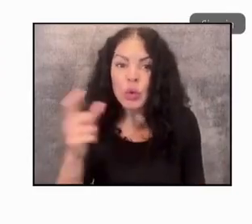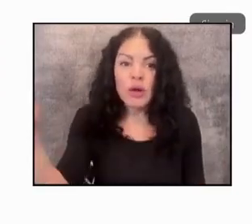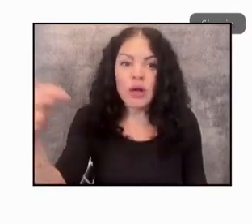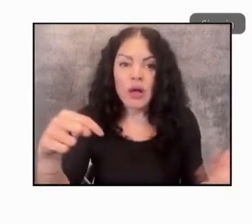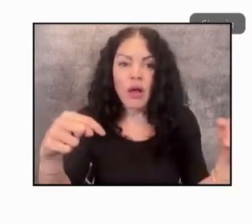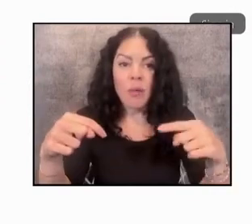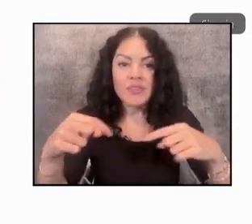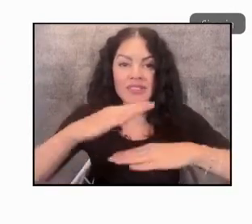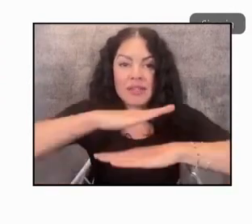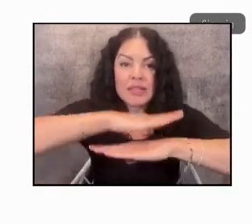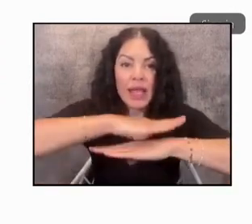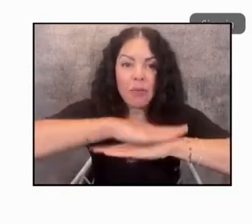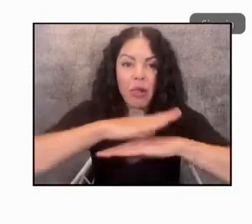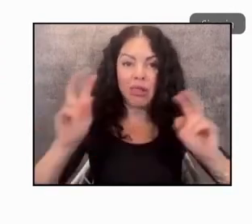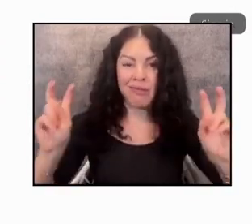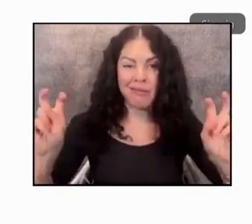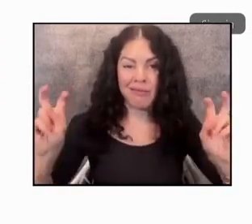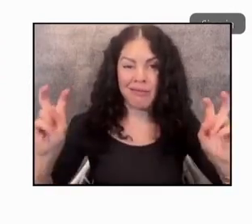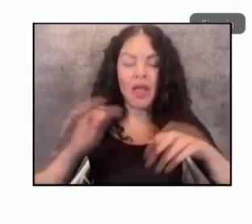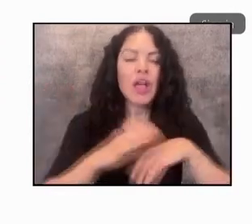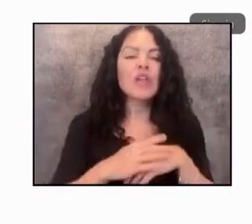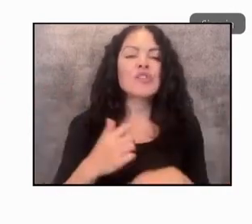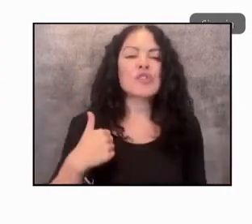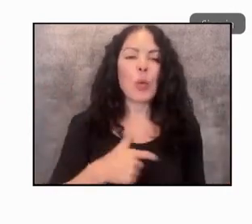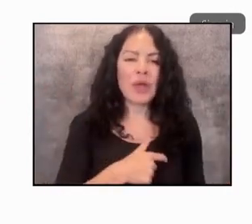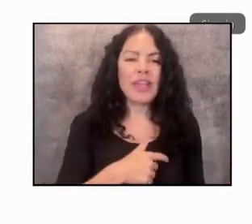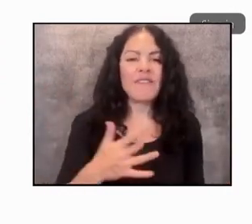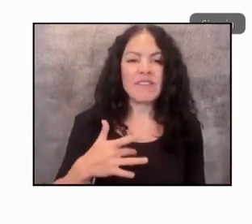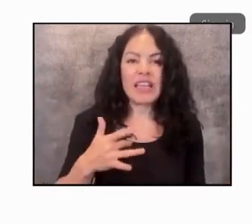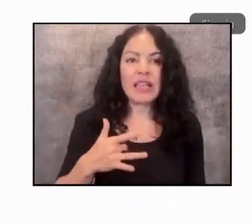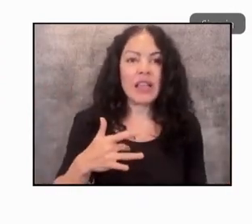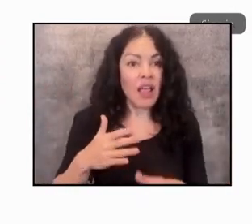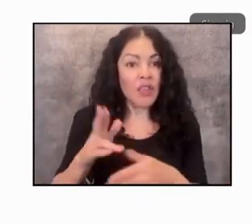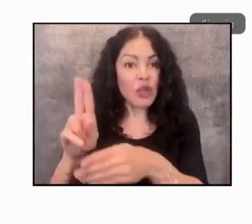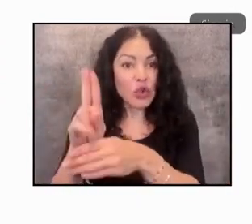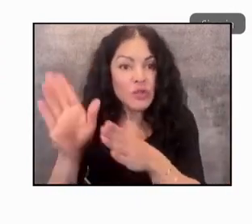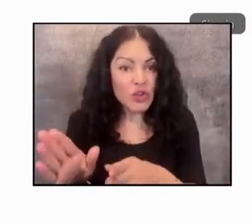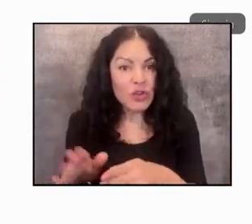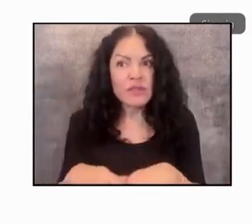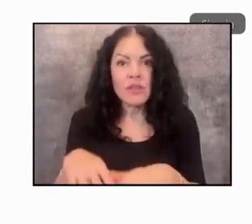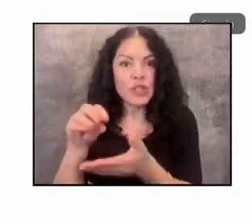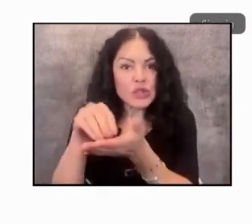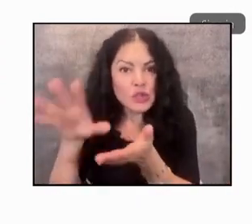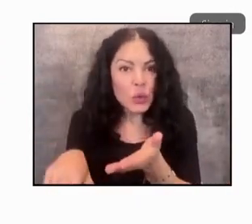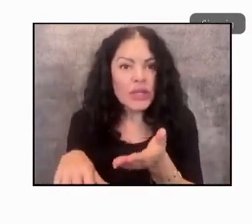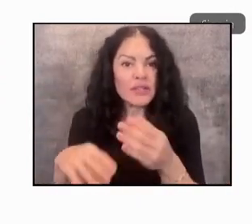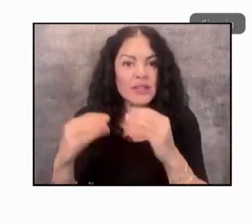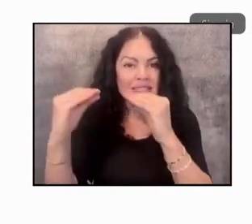technology. We feel that end users, students, teachers should be at each stage of the technology